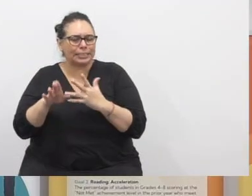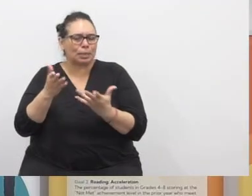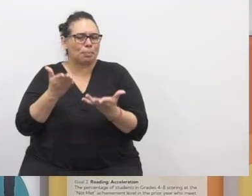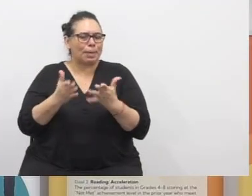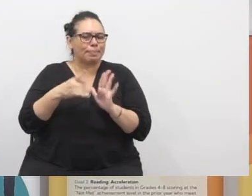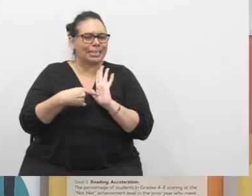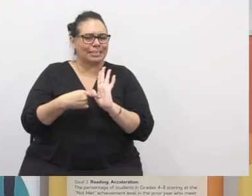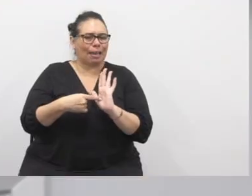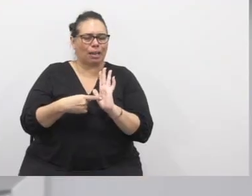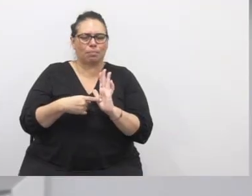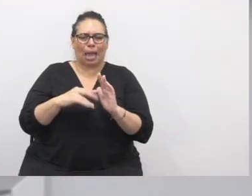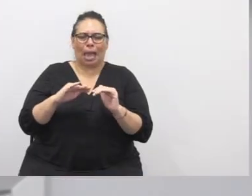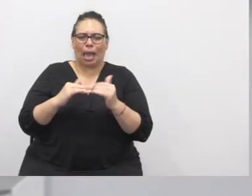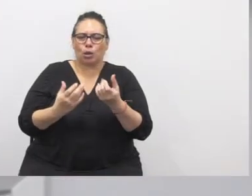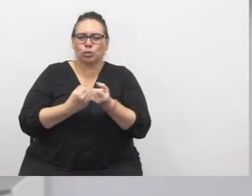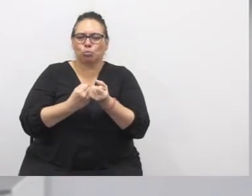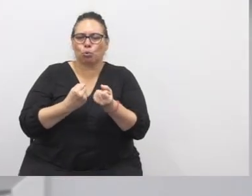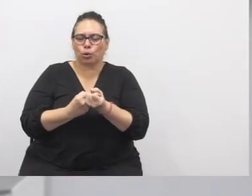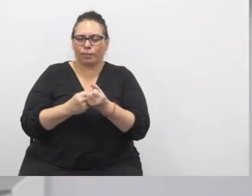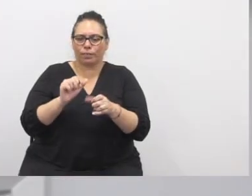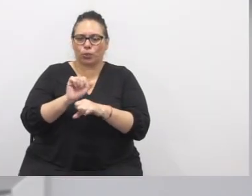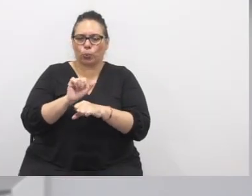how that is supportive of the work that is going on.